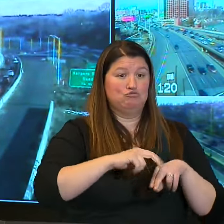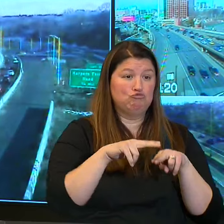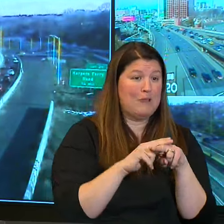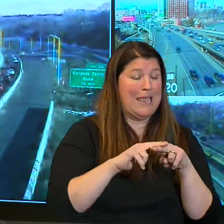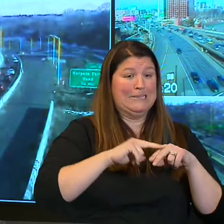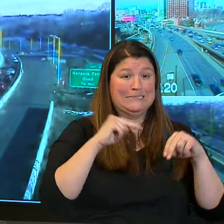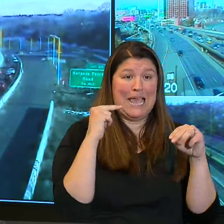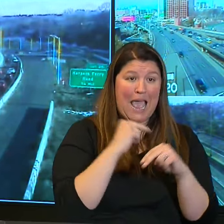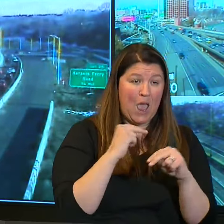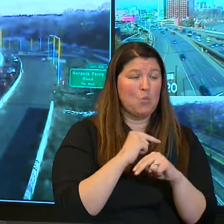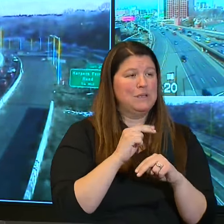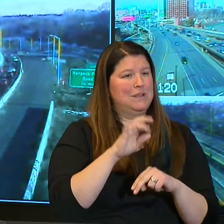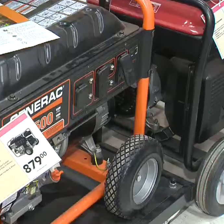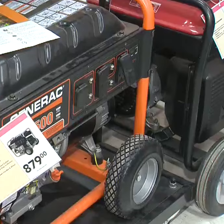TO KEEP THEM OUTSIDE